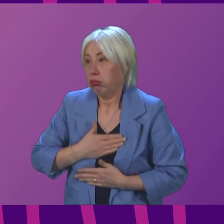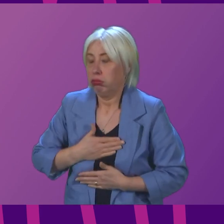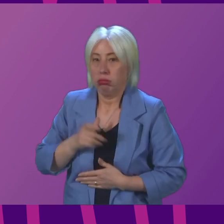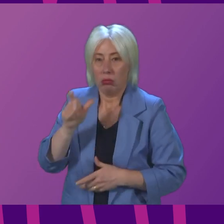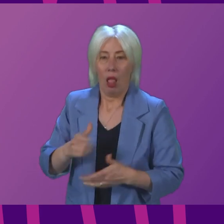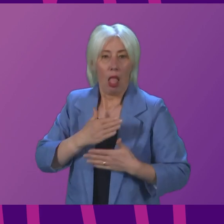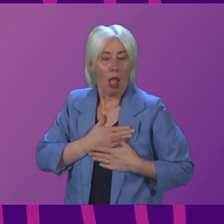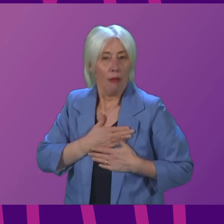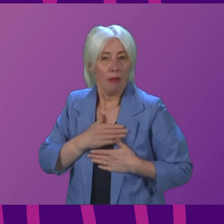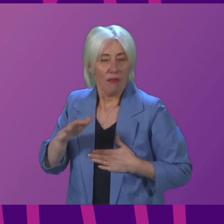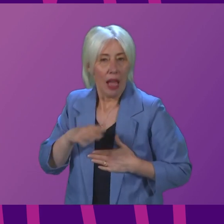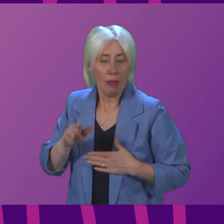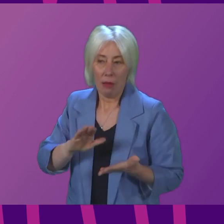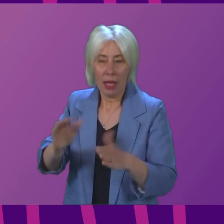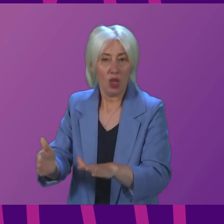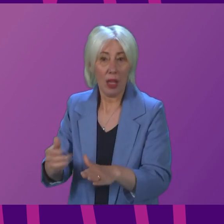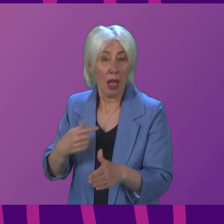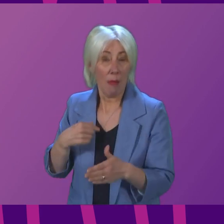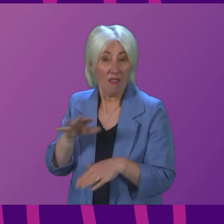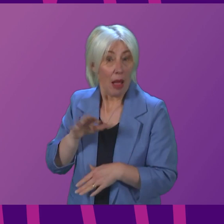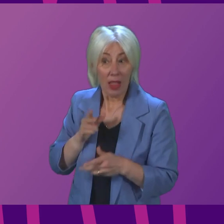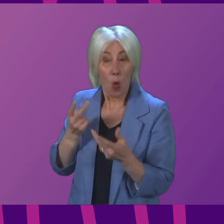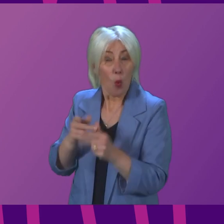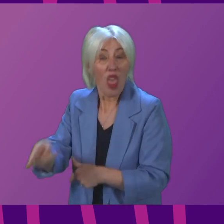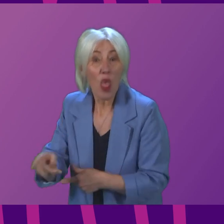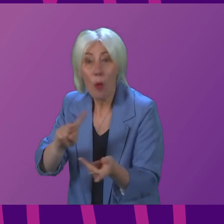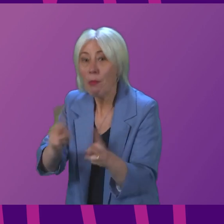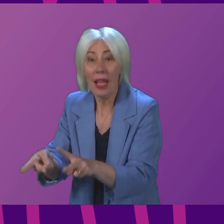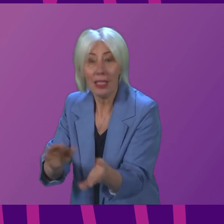not be there at the final moments, yet it seems that the First Minister is suggesting